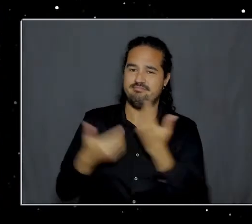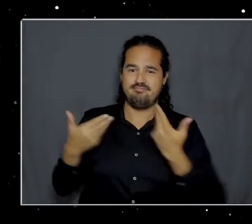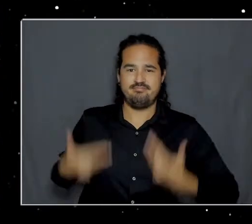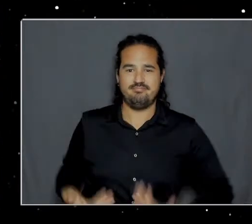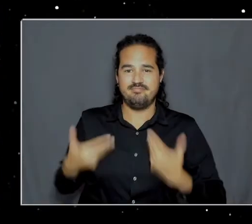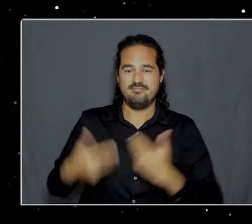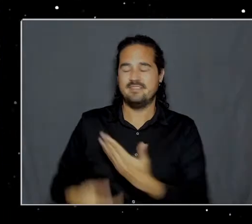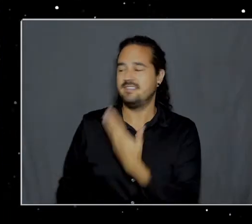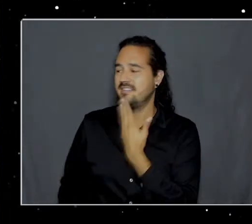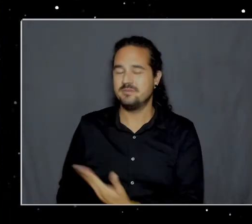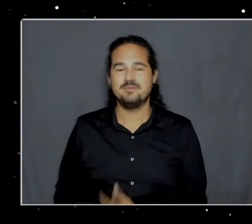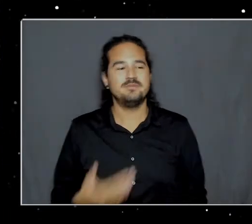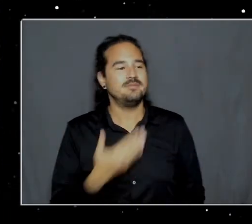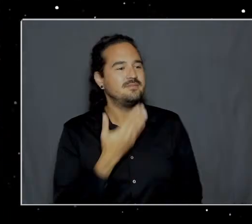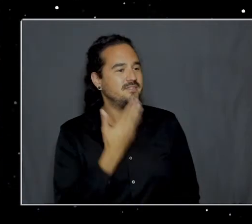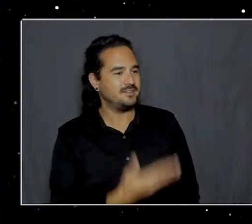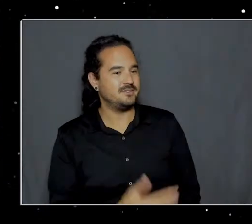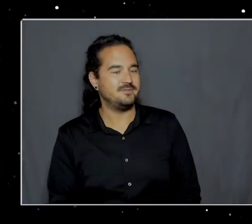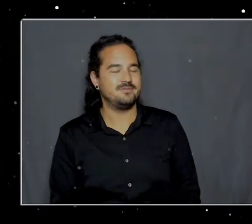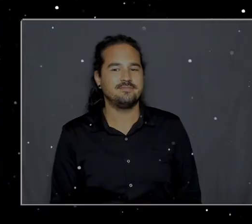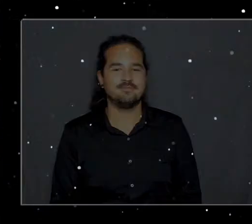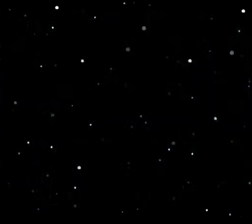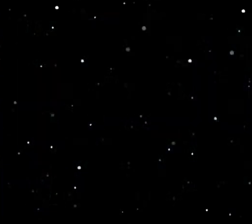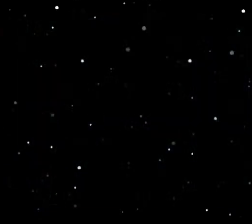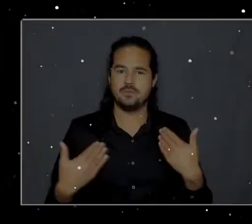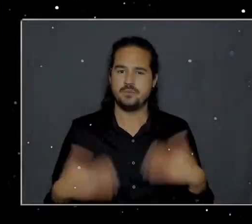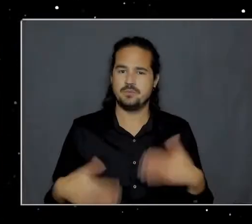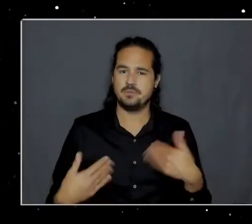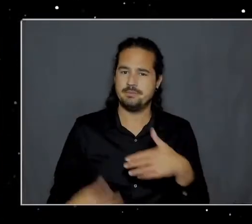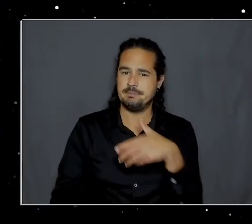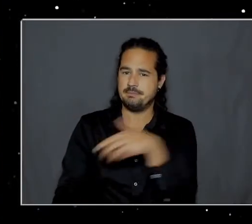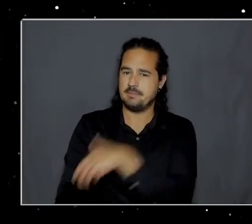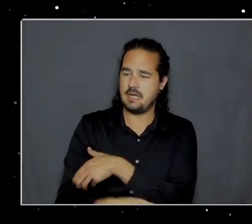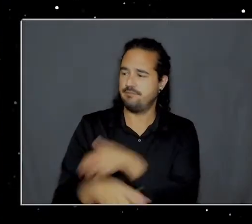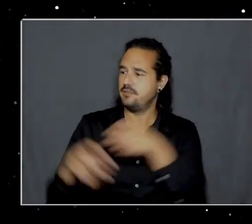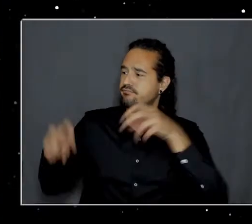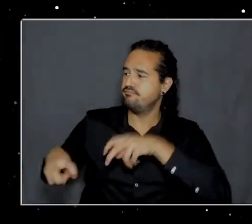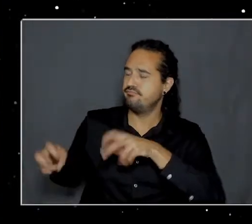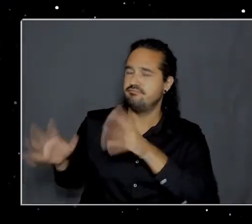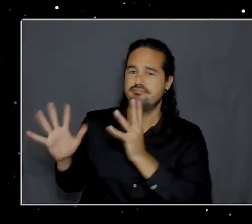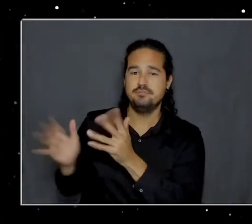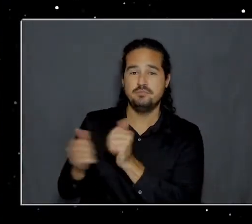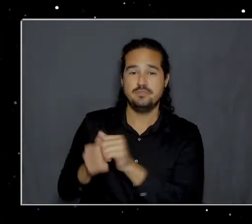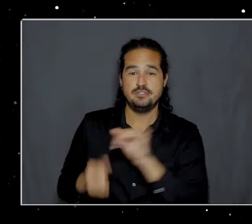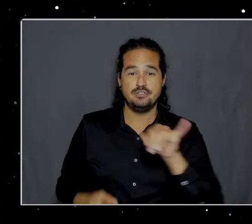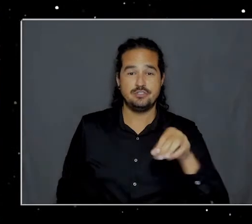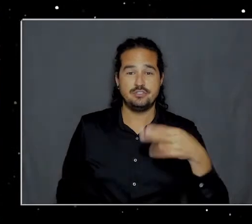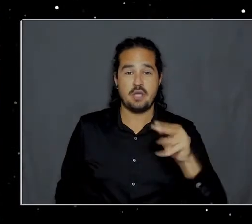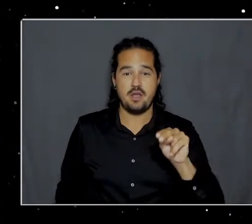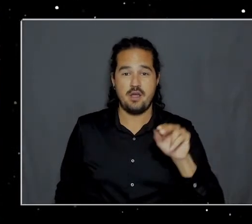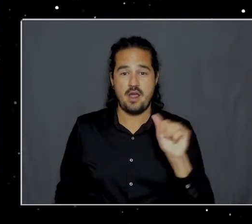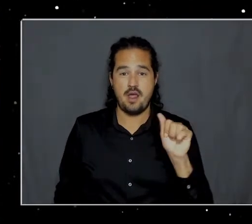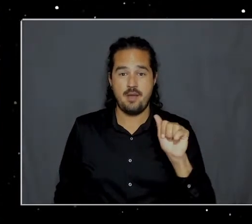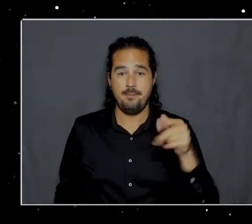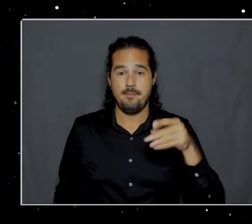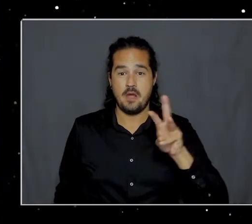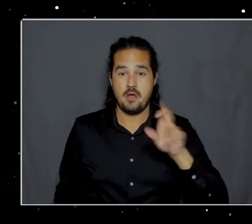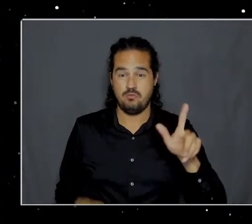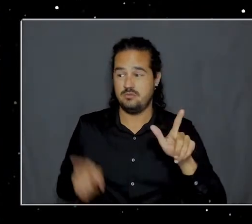THANK YOU. MICHELE STORMS: ALL RIGHT. THANK YOU.